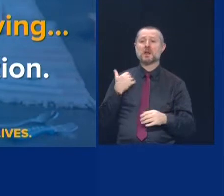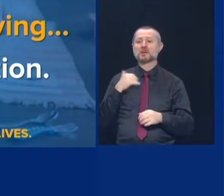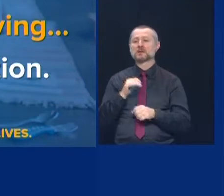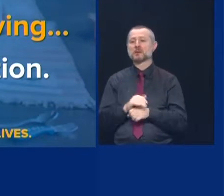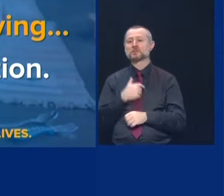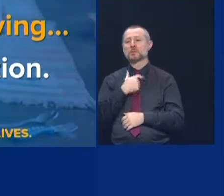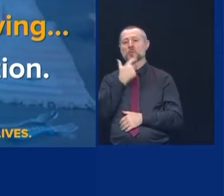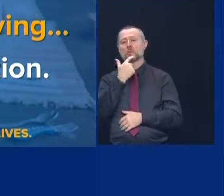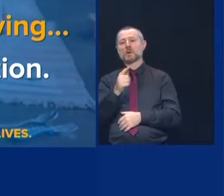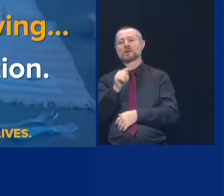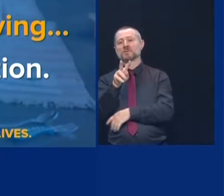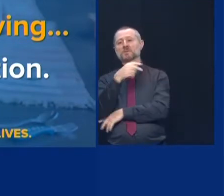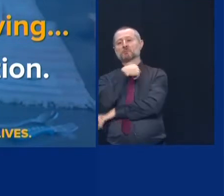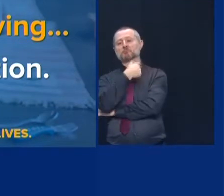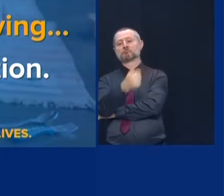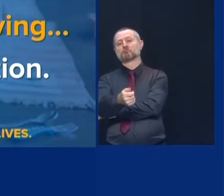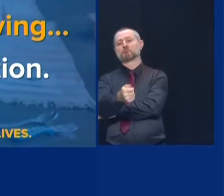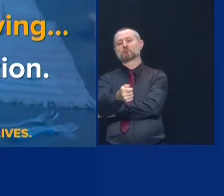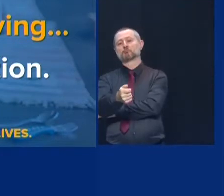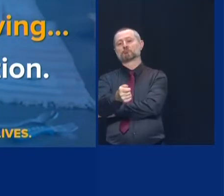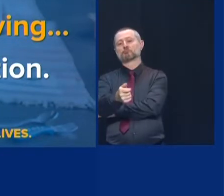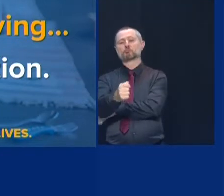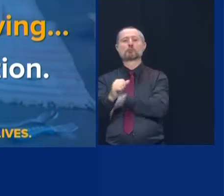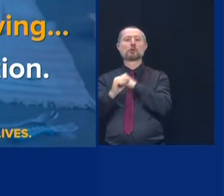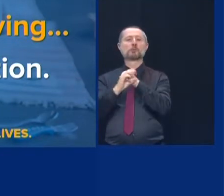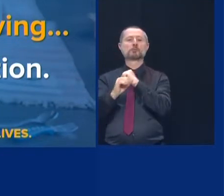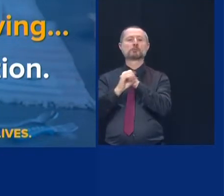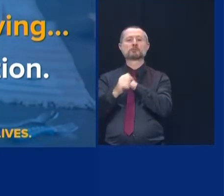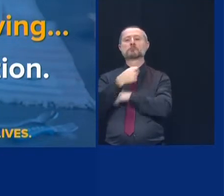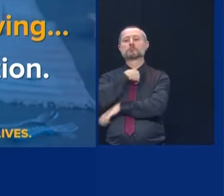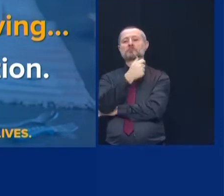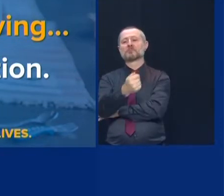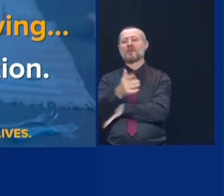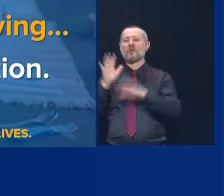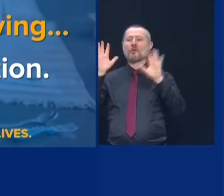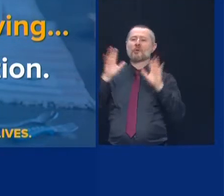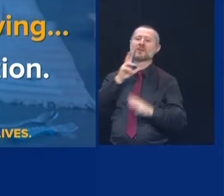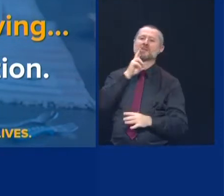THIS IS NOT A NORMAL THANKSGIVING, DESPITE THE COMMERCIALIZATION. I'M SITTING THERE LAST NIGHT,